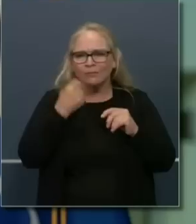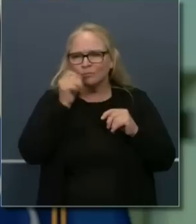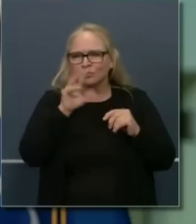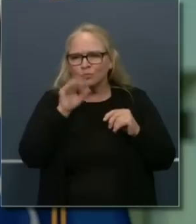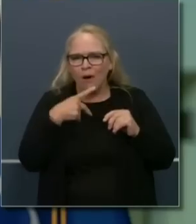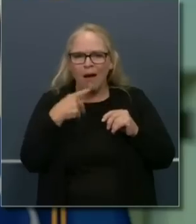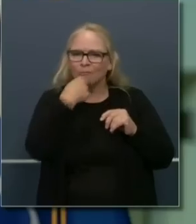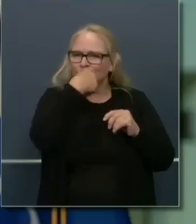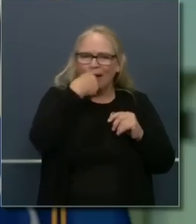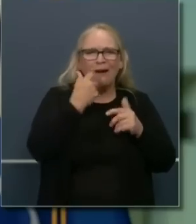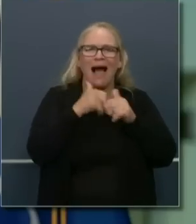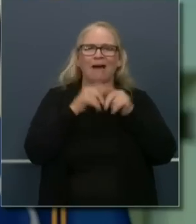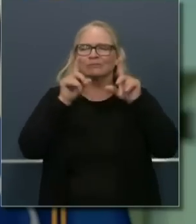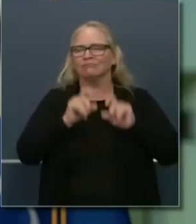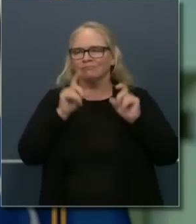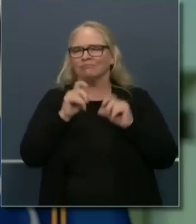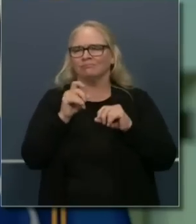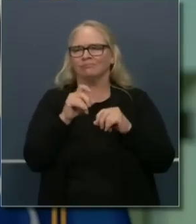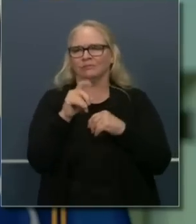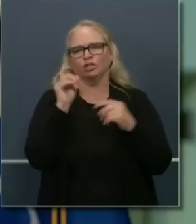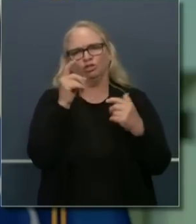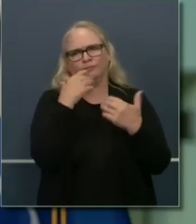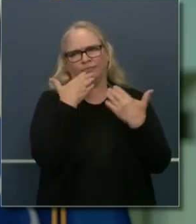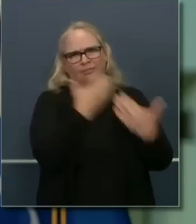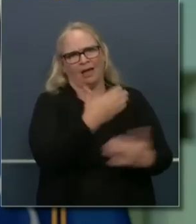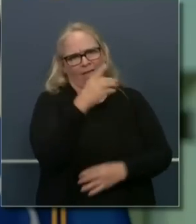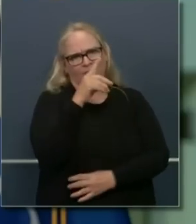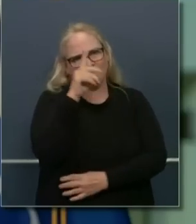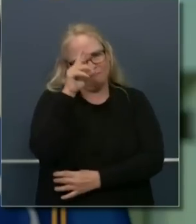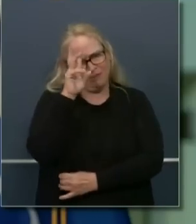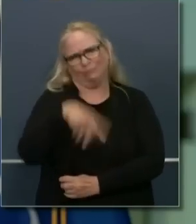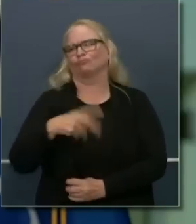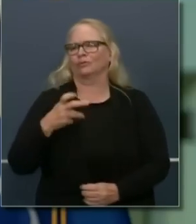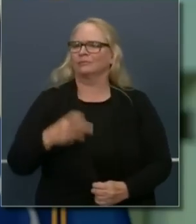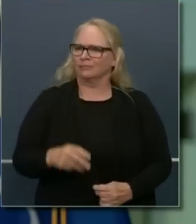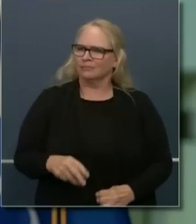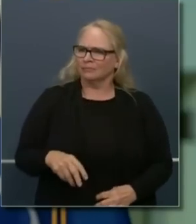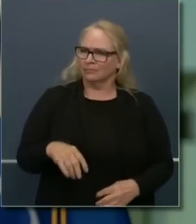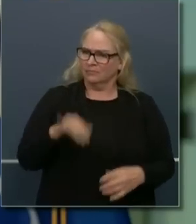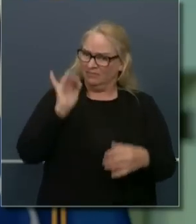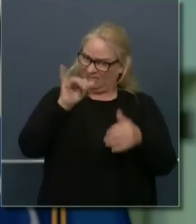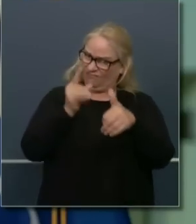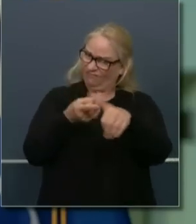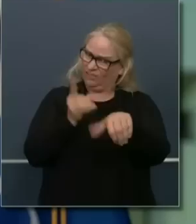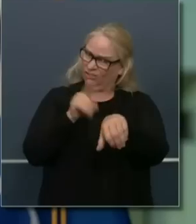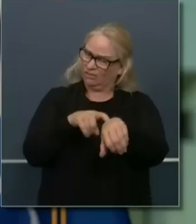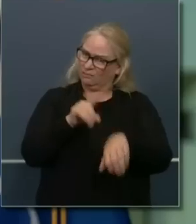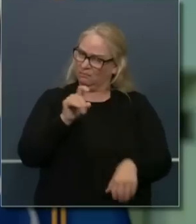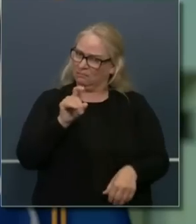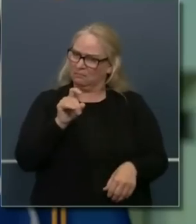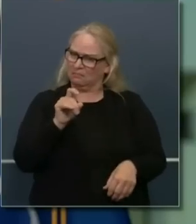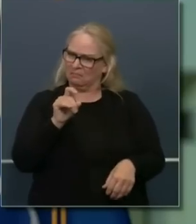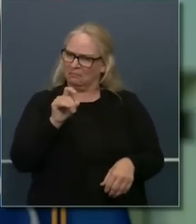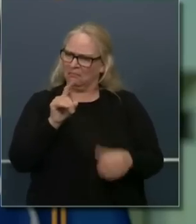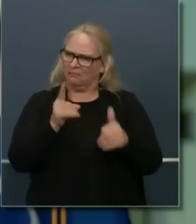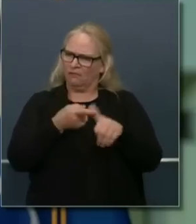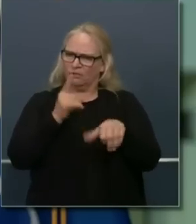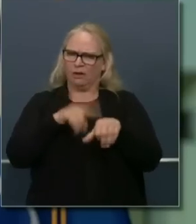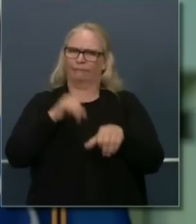REPORTED OVER THE WEEKEND AND IF YOU WANT TO GET 12 AND ASK PRESIDENT TRUMP INTO THANKING